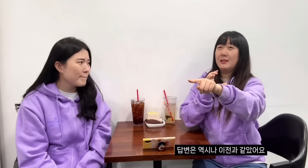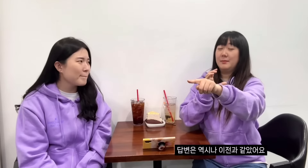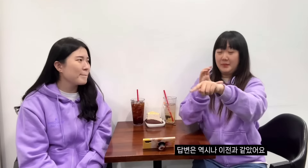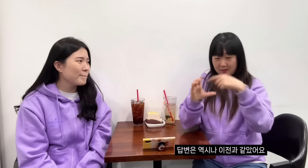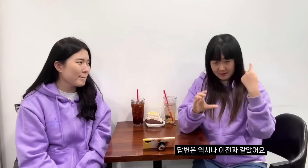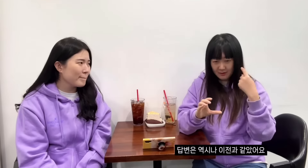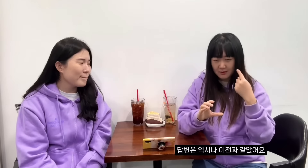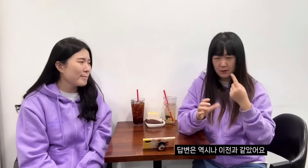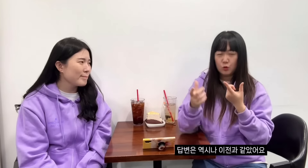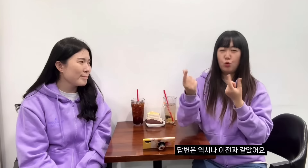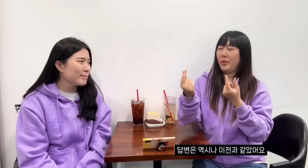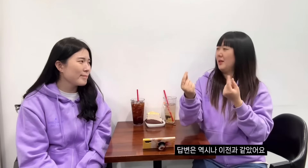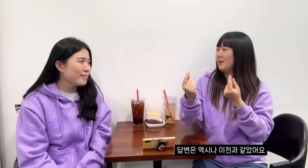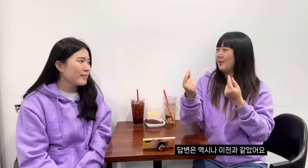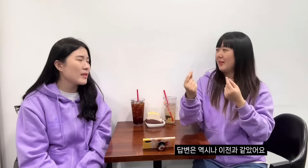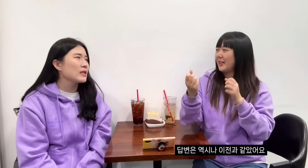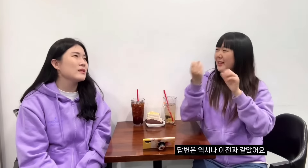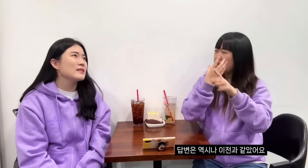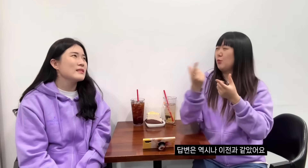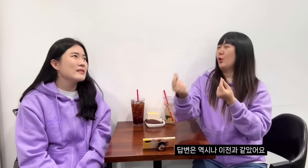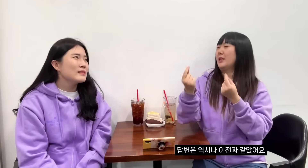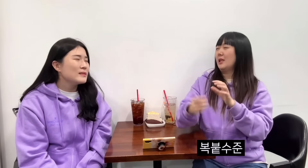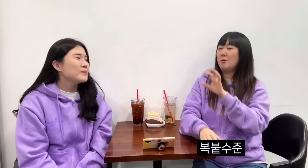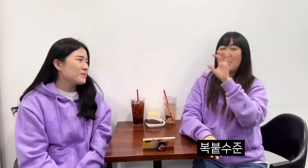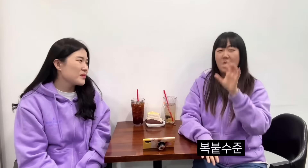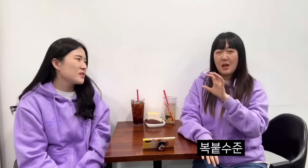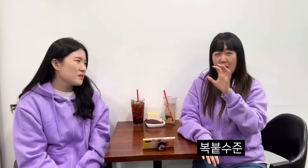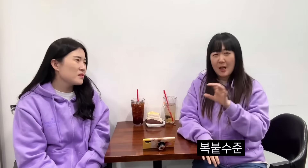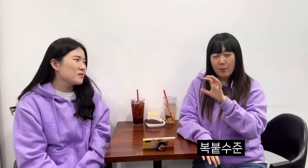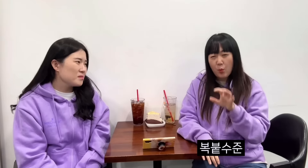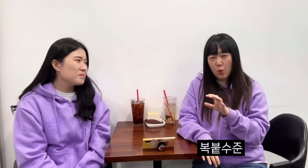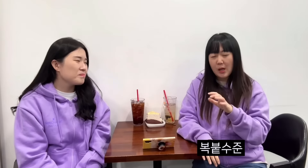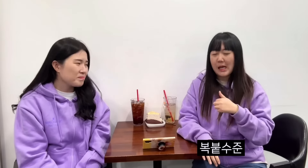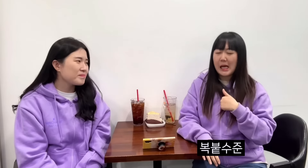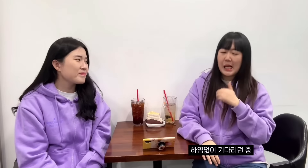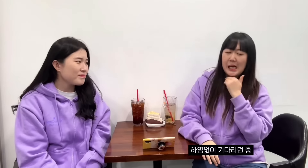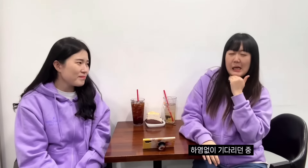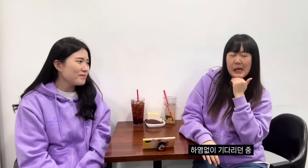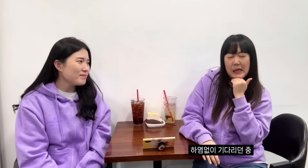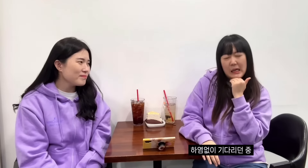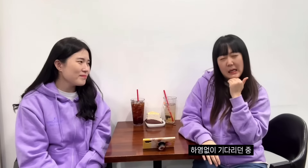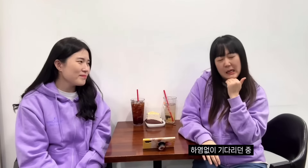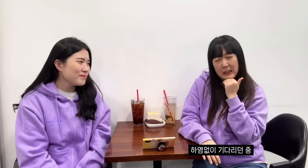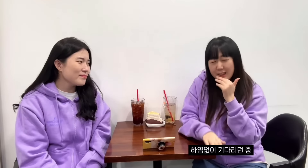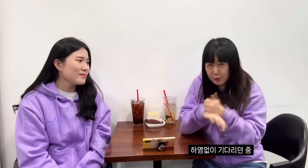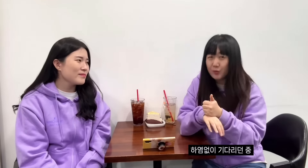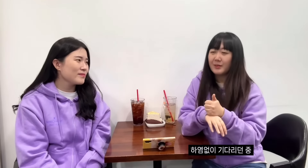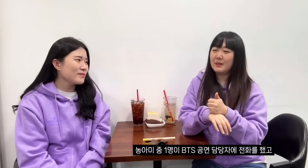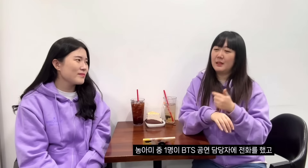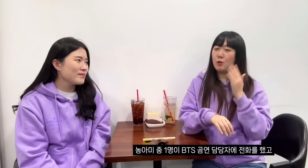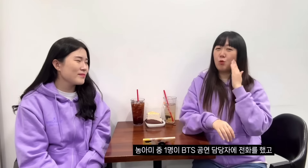but the answer was the same as before. It seemed like copying While waiting endlessly,